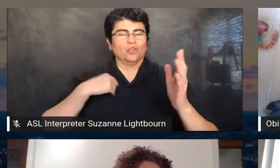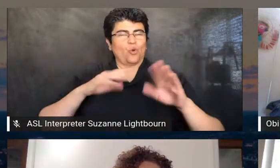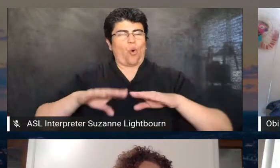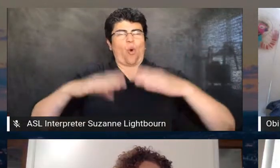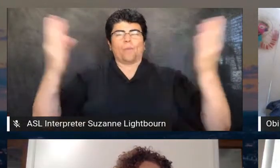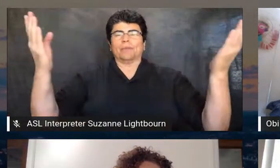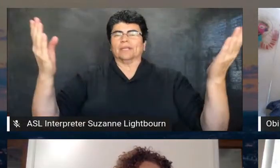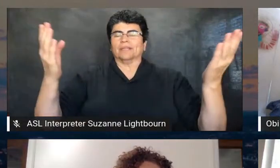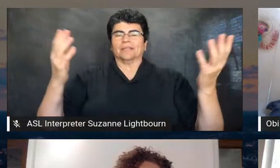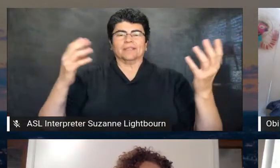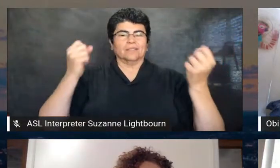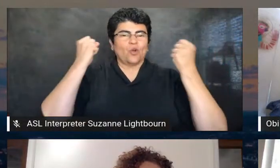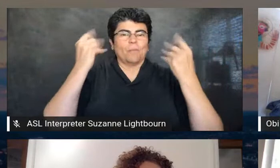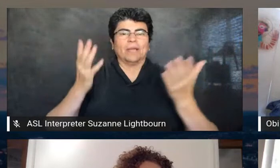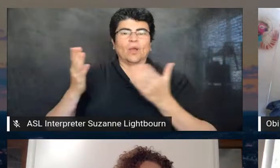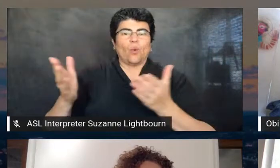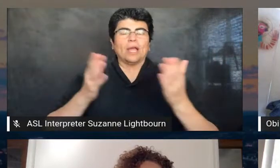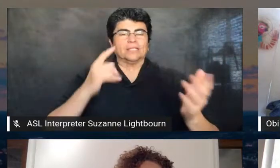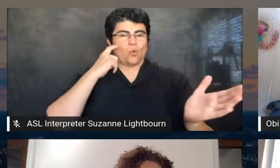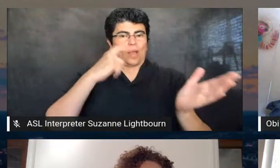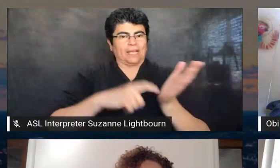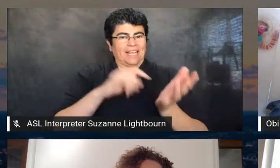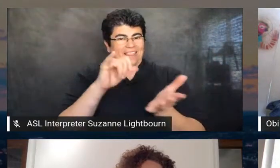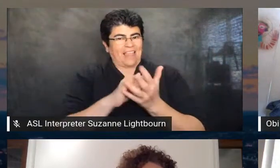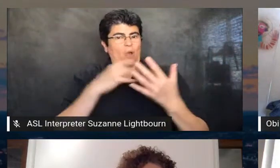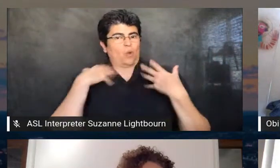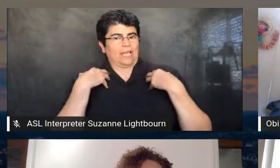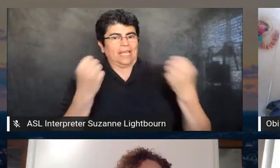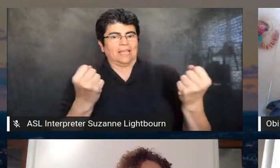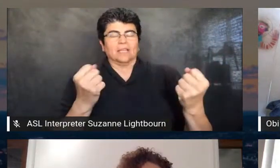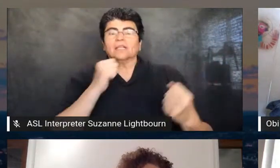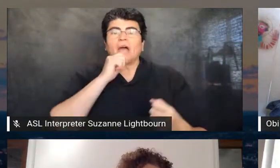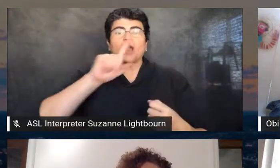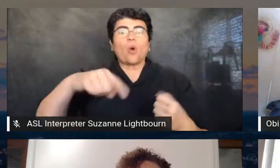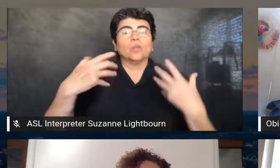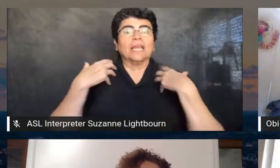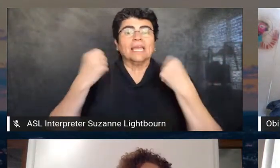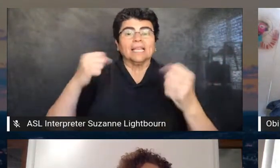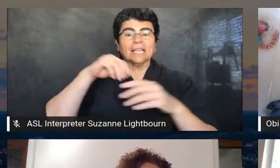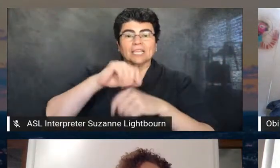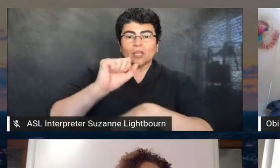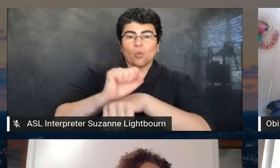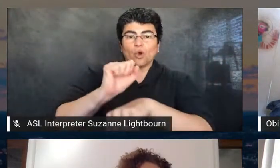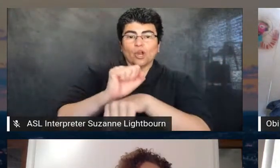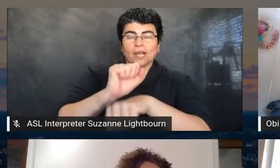and recognize that it's healing. Not only healing in the work that's being done,